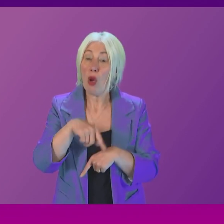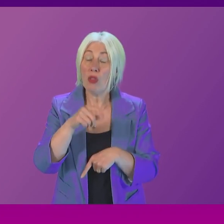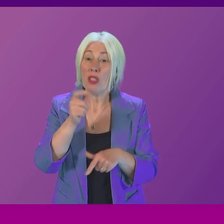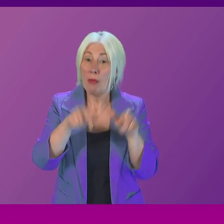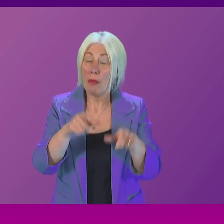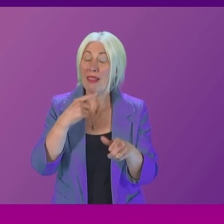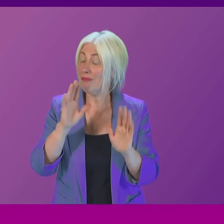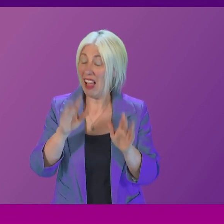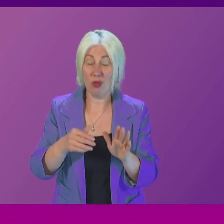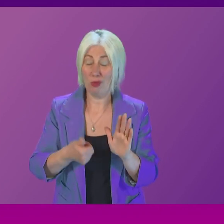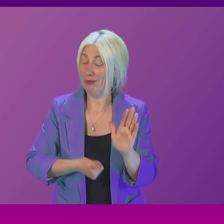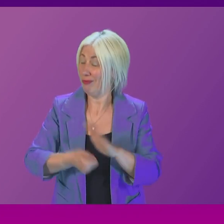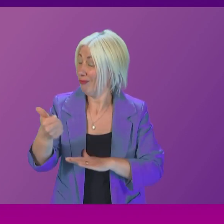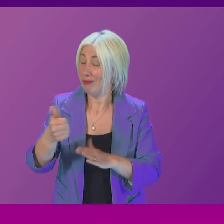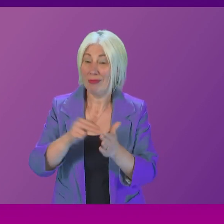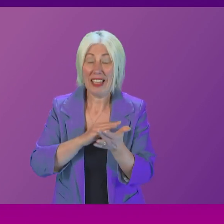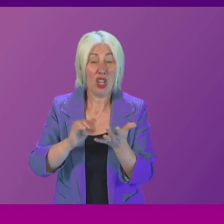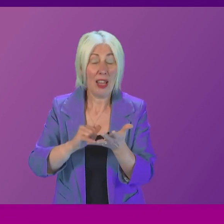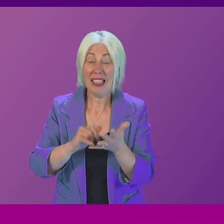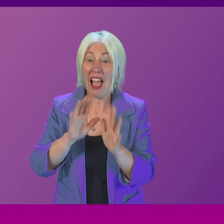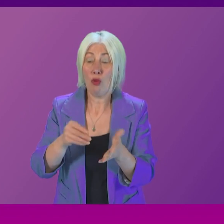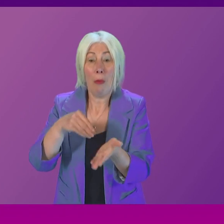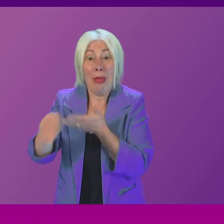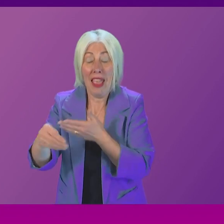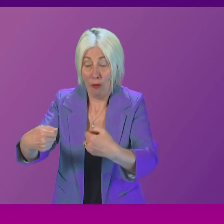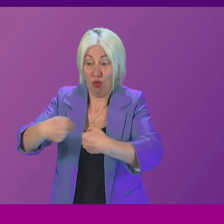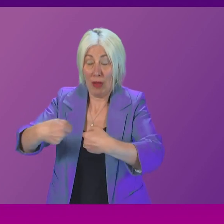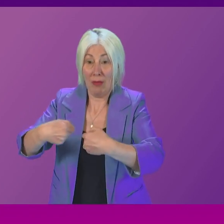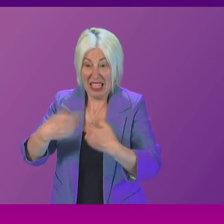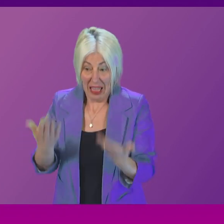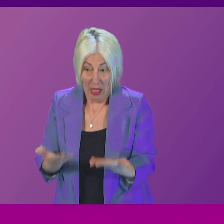the NHS and pay for their treatment in the middle of a cost of living crisis.